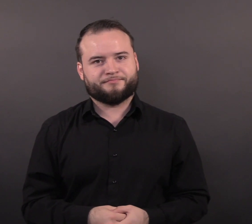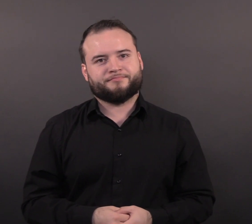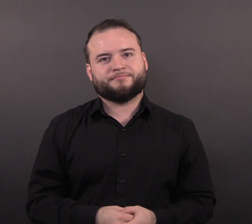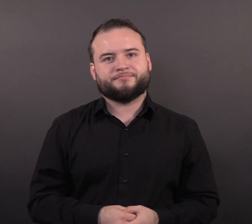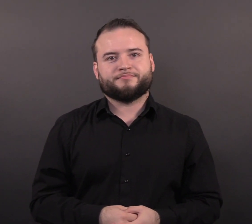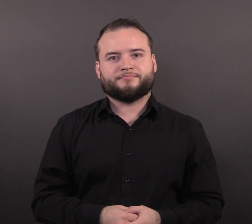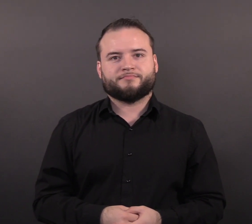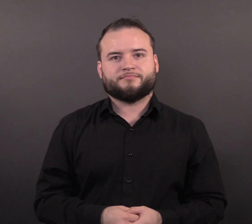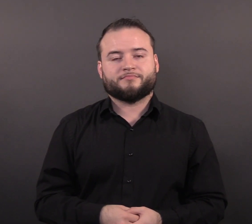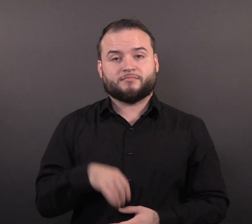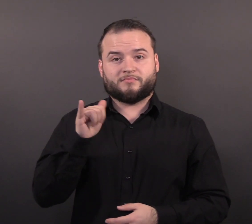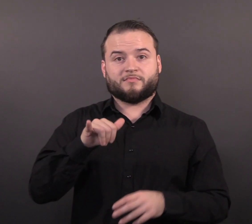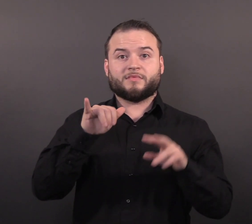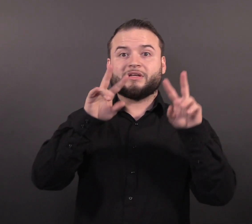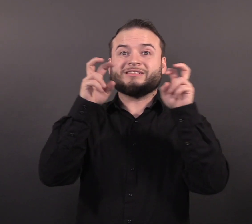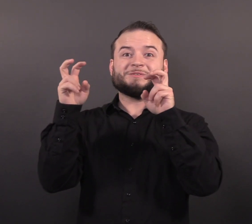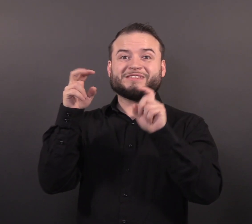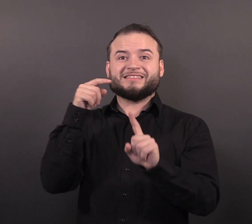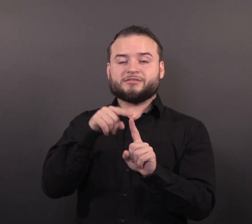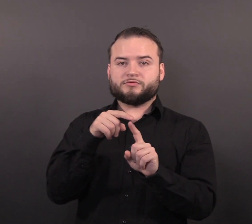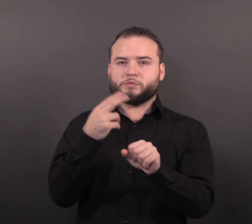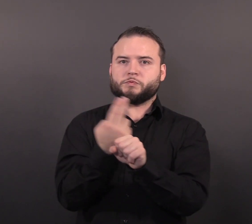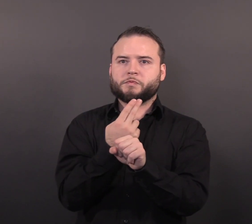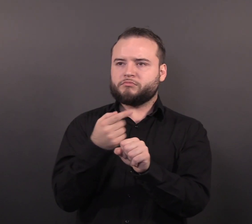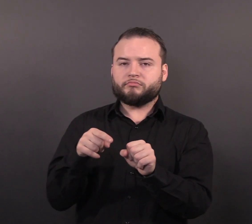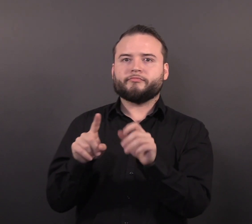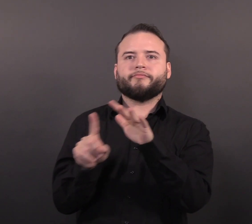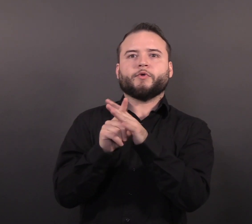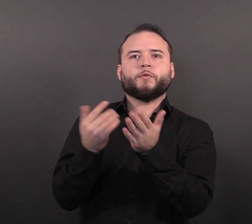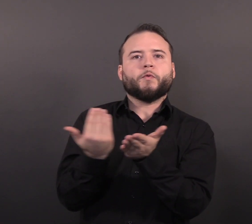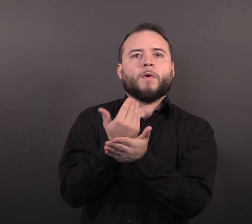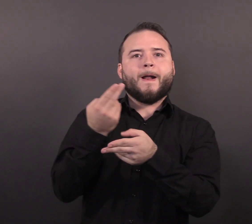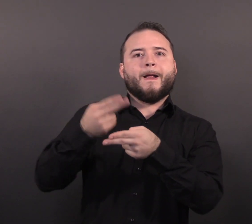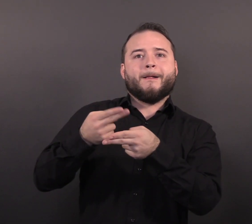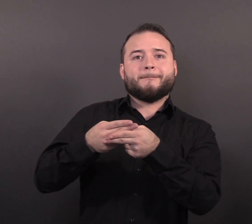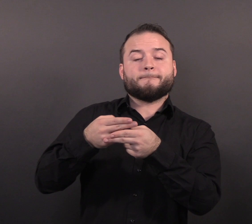The issue of the use of the new name in different languages was extensively discussed.